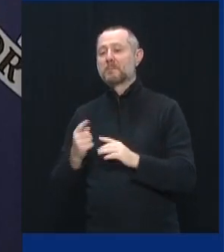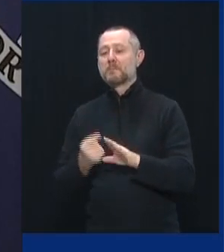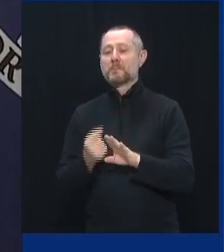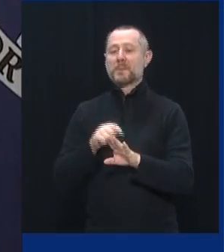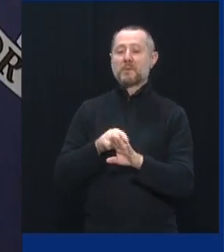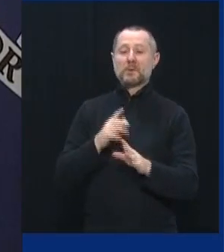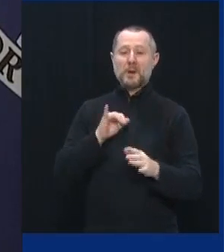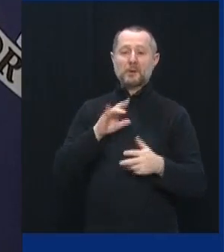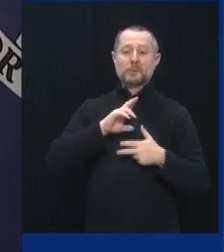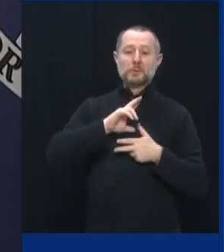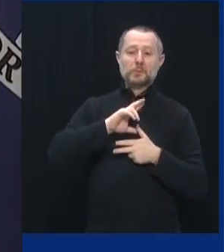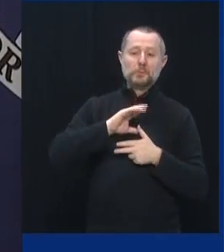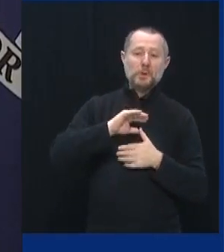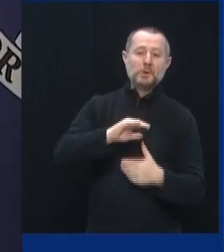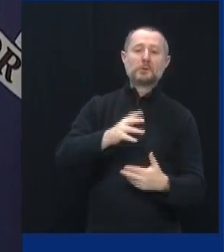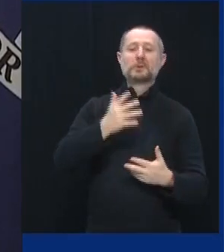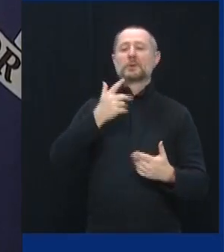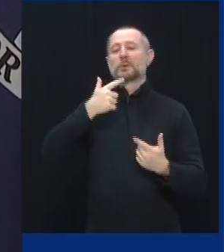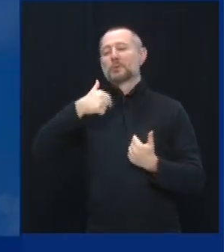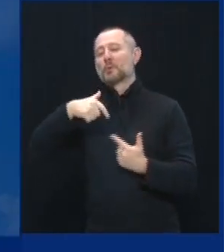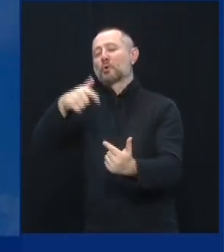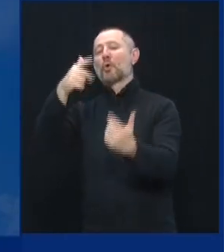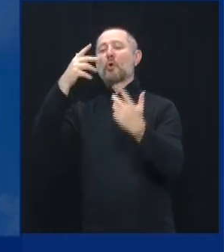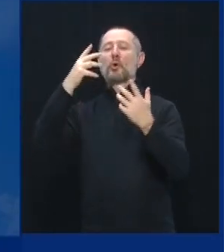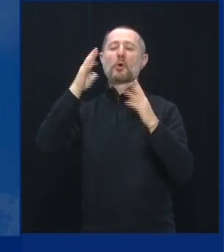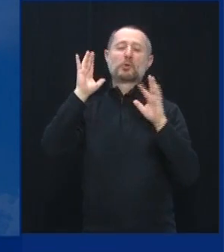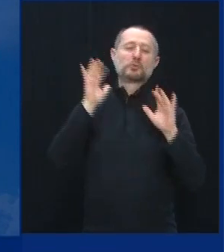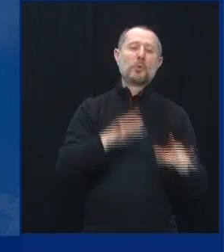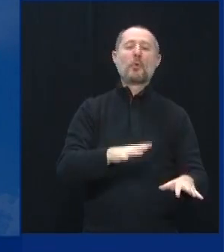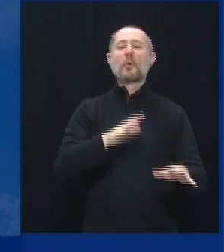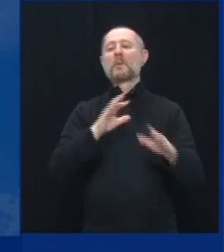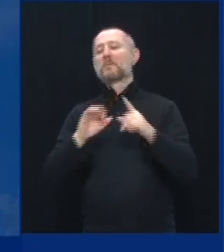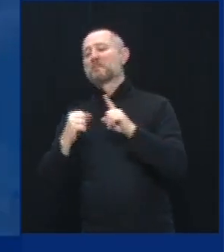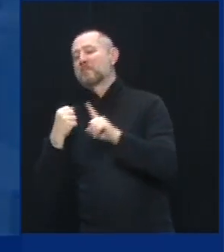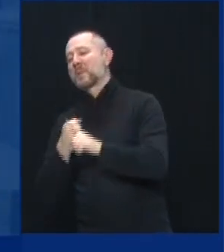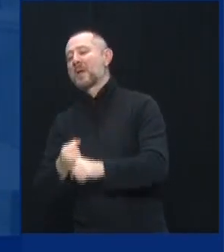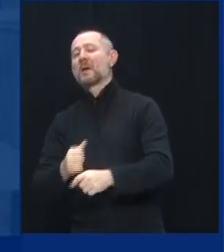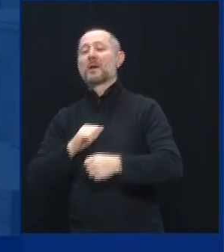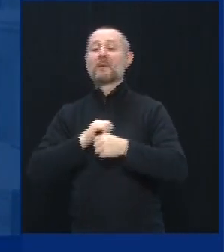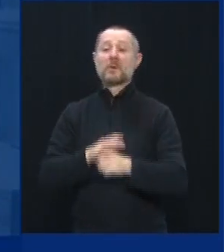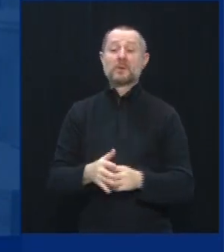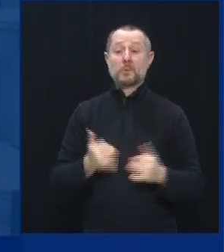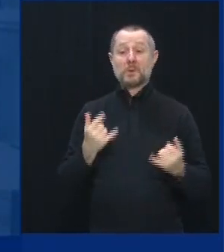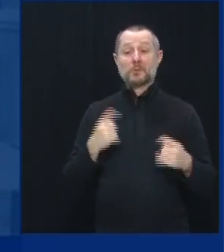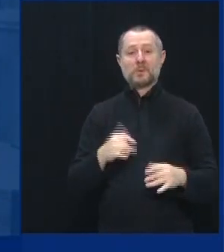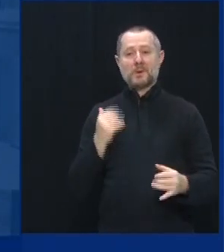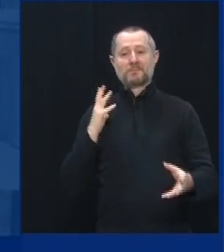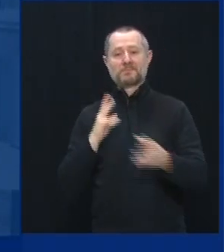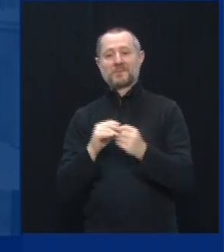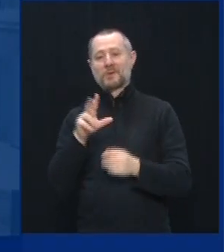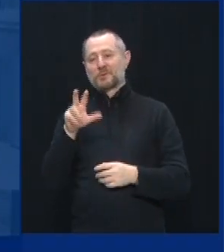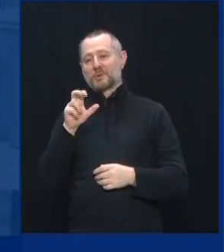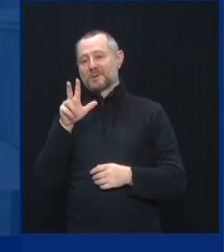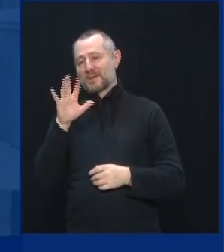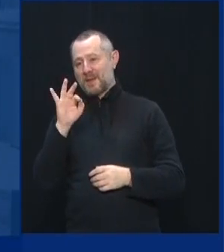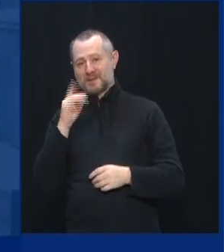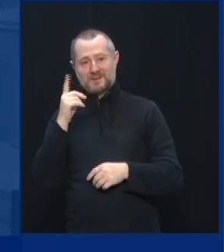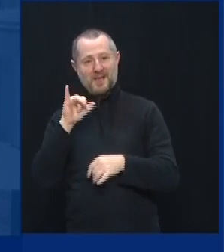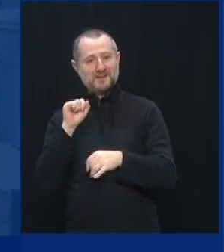PERIOD OF LIFE THAT WE ARE IN, RIGHT? WE'RE IN A PERIOD OF STORMS AND ATTACKS AND ASSAULTS.